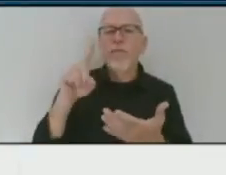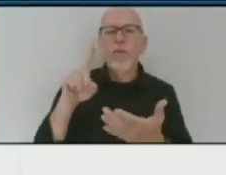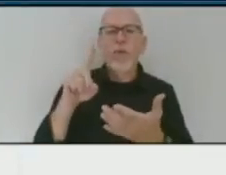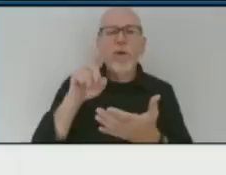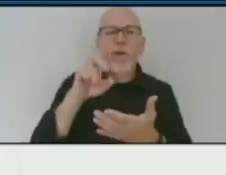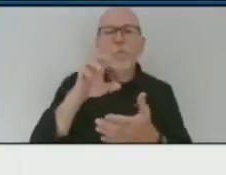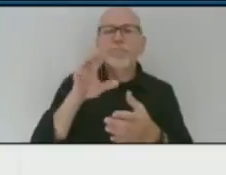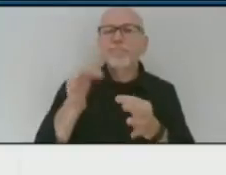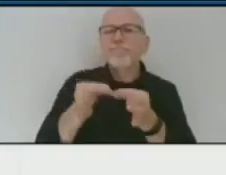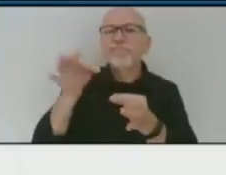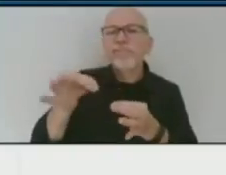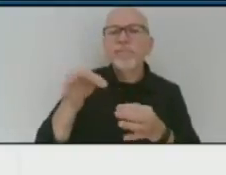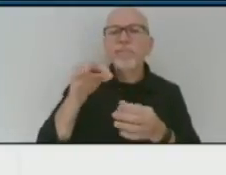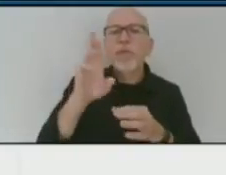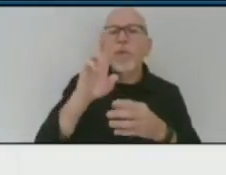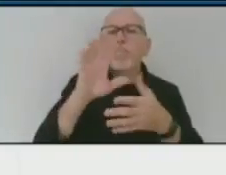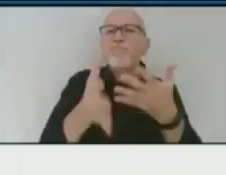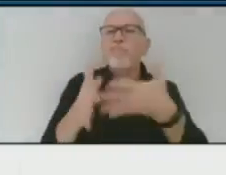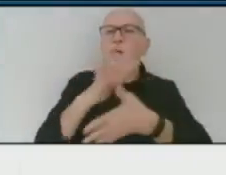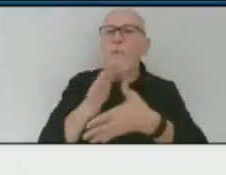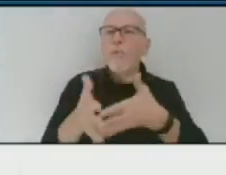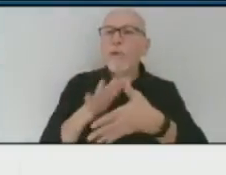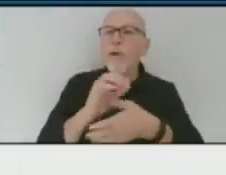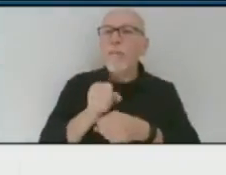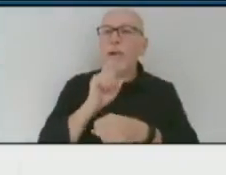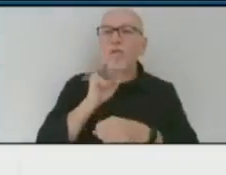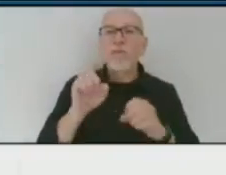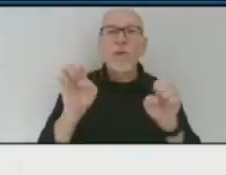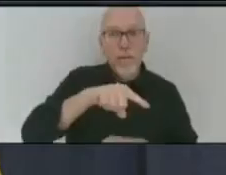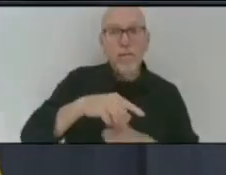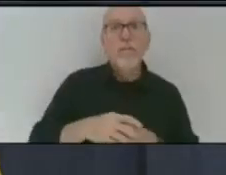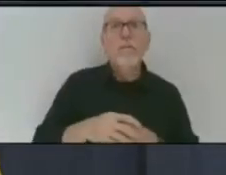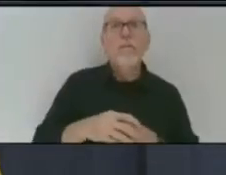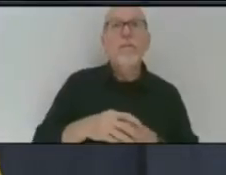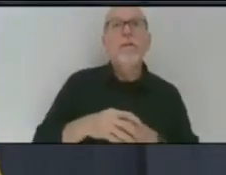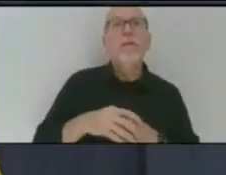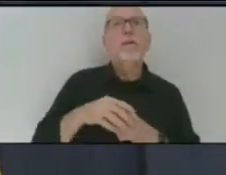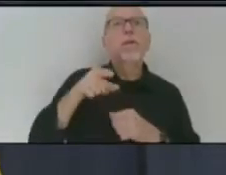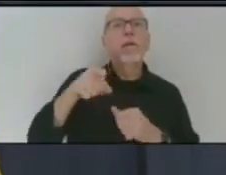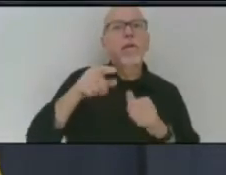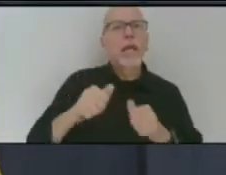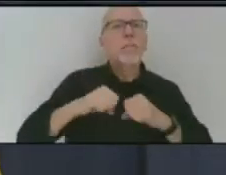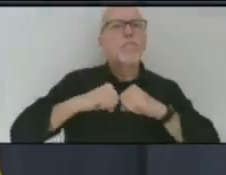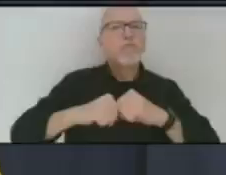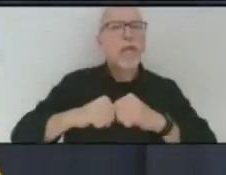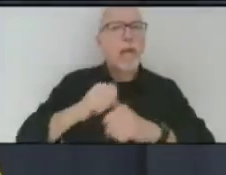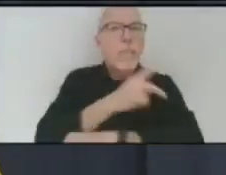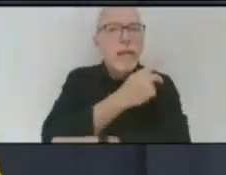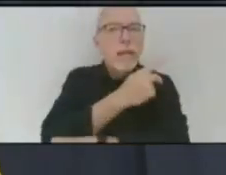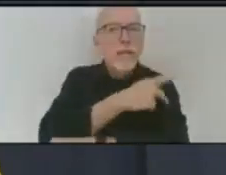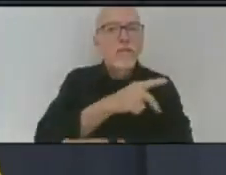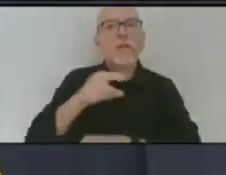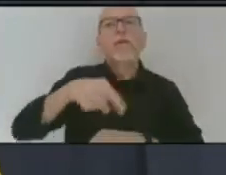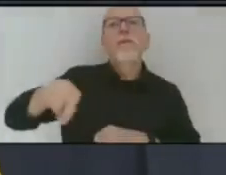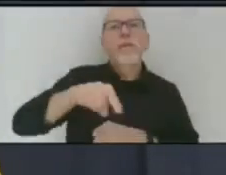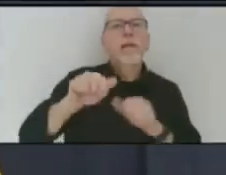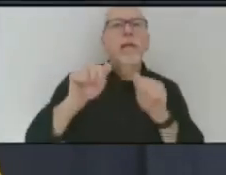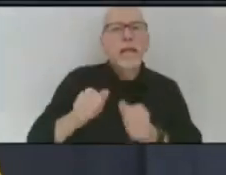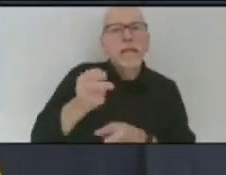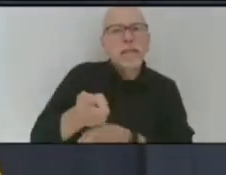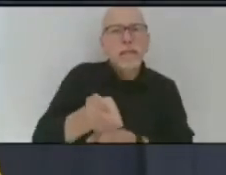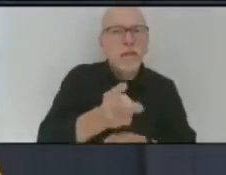Gov. Eric Holcomb/(R) Indiana: "We must do all we can to protect hospital capacity, so they can protect patients and care for them. Not only for those that